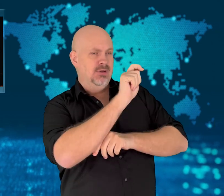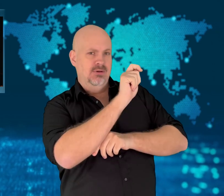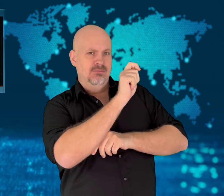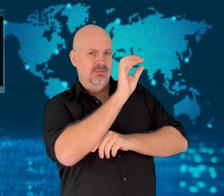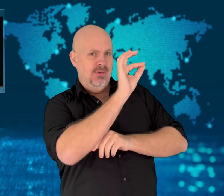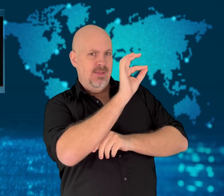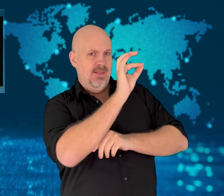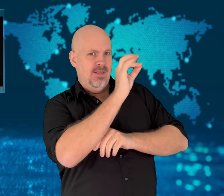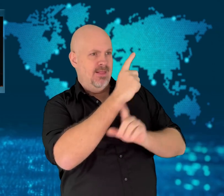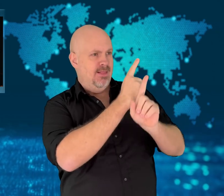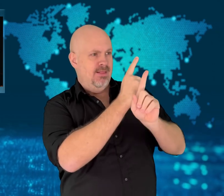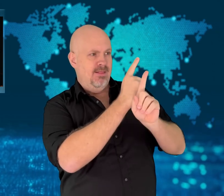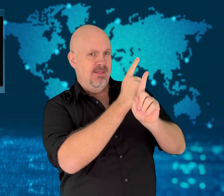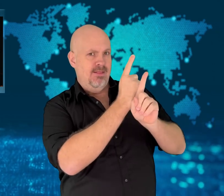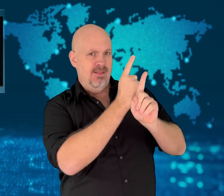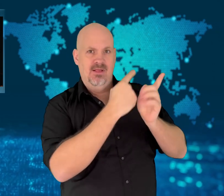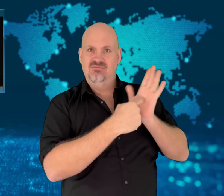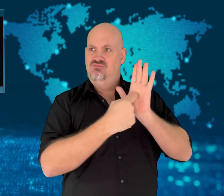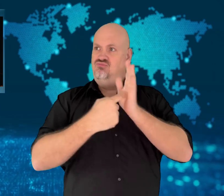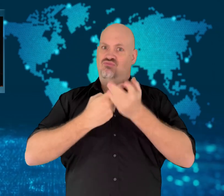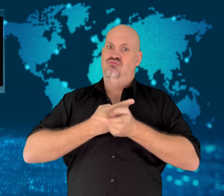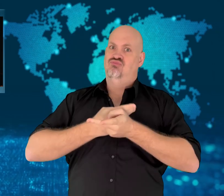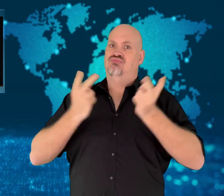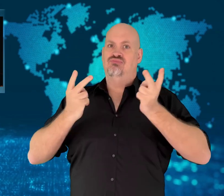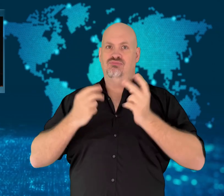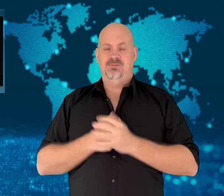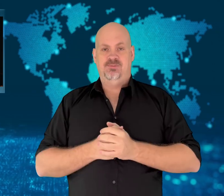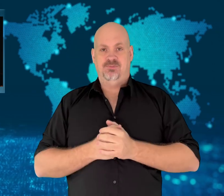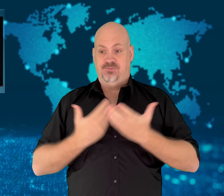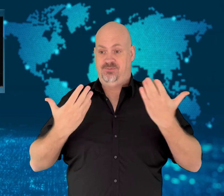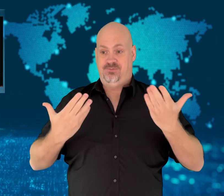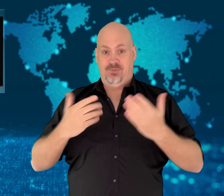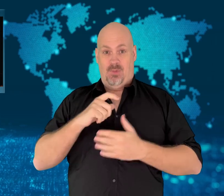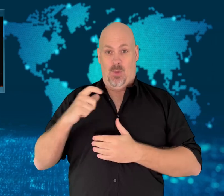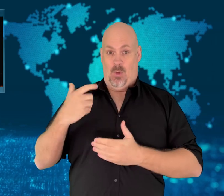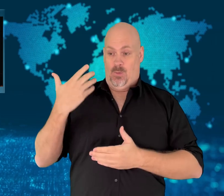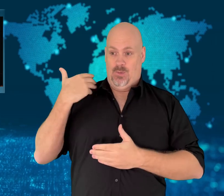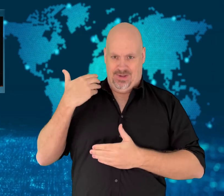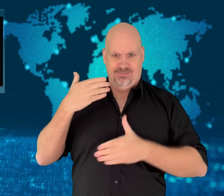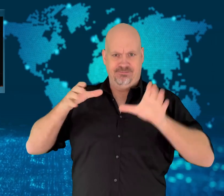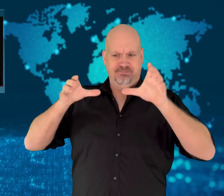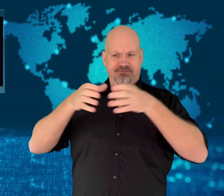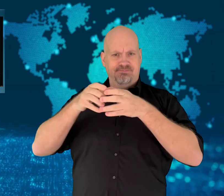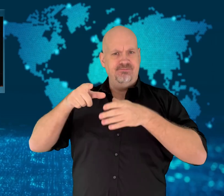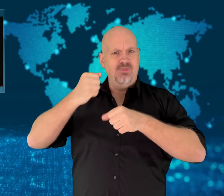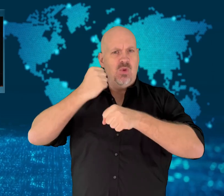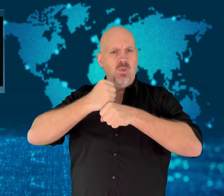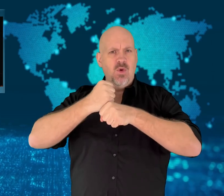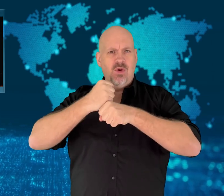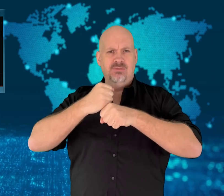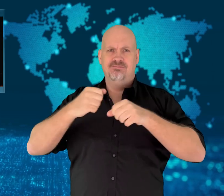Scientists keep what time the clock will be moving to a secret until